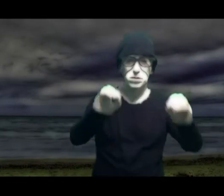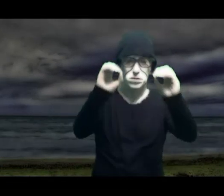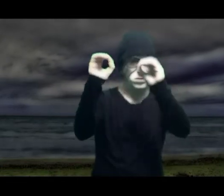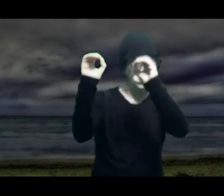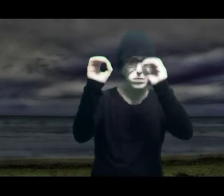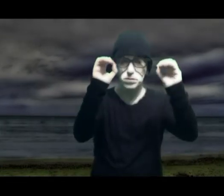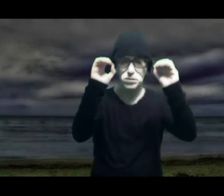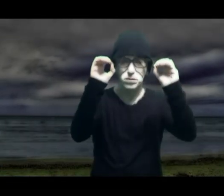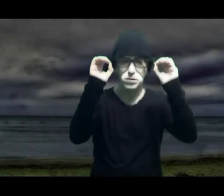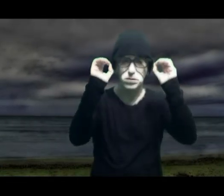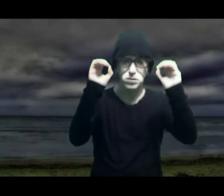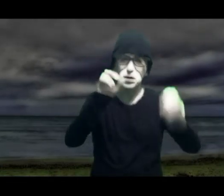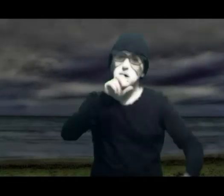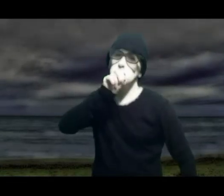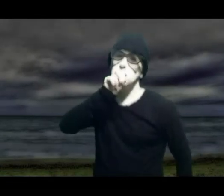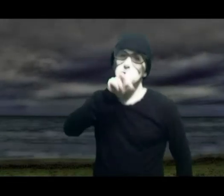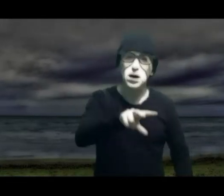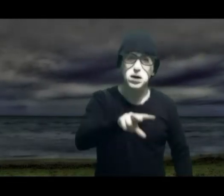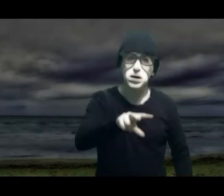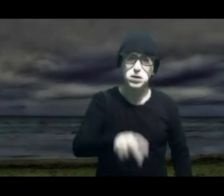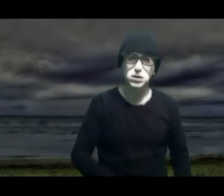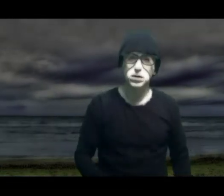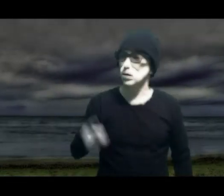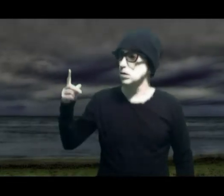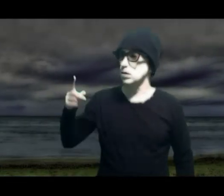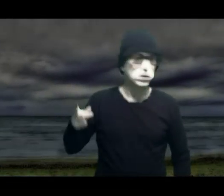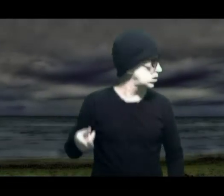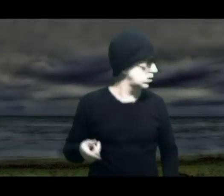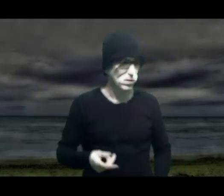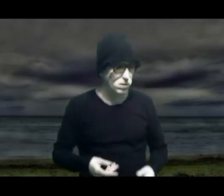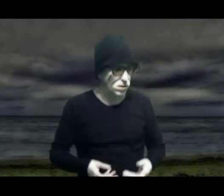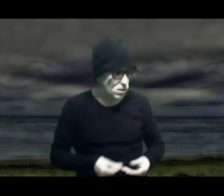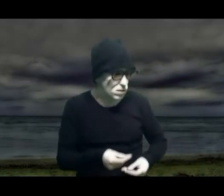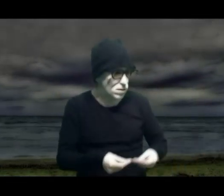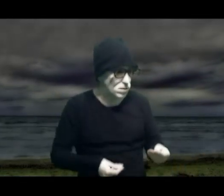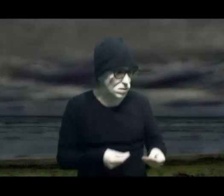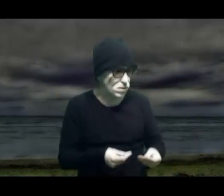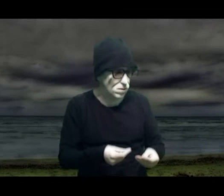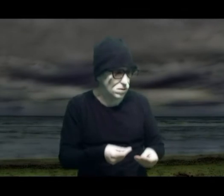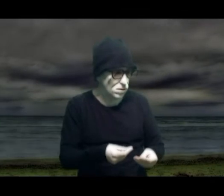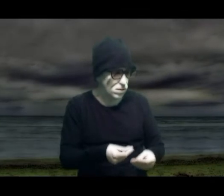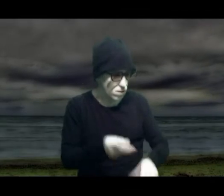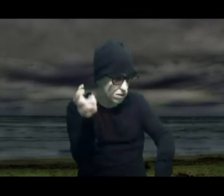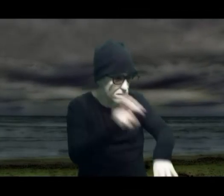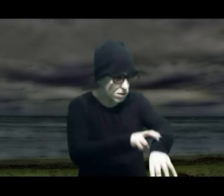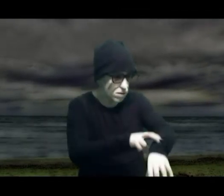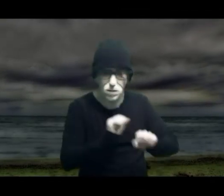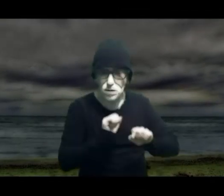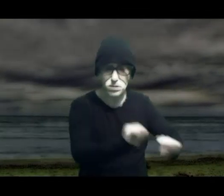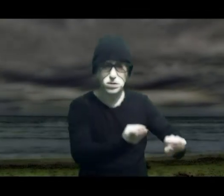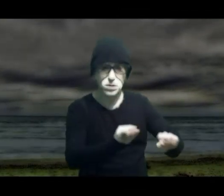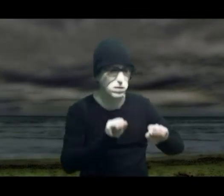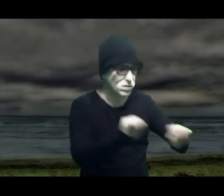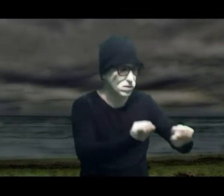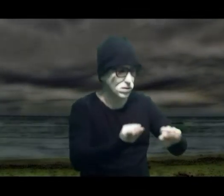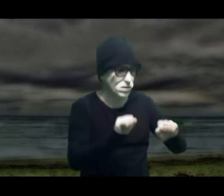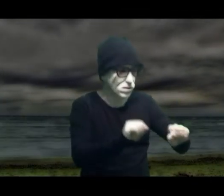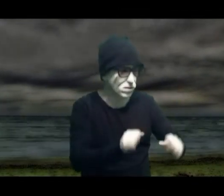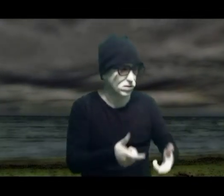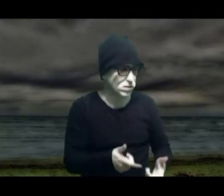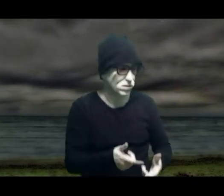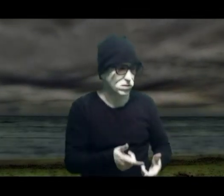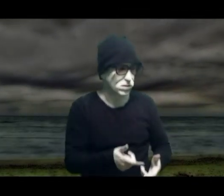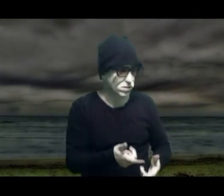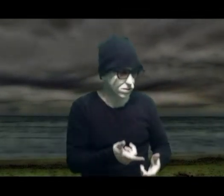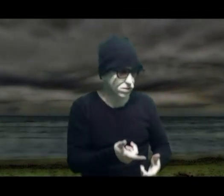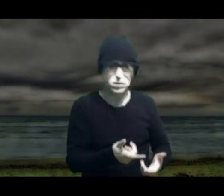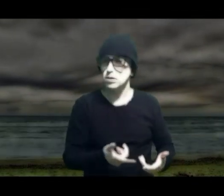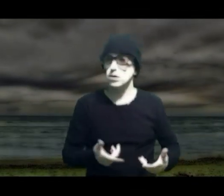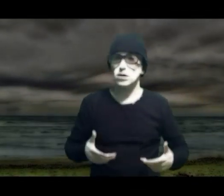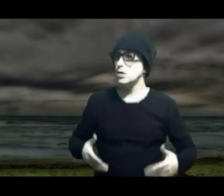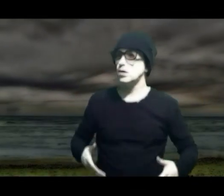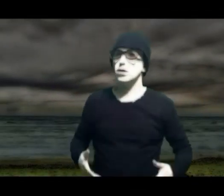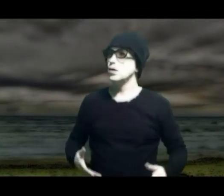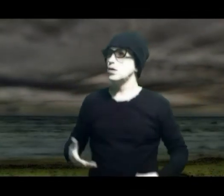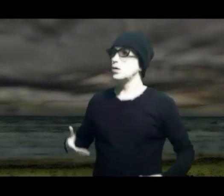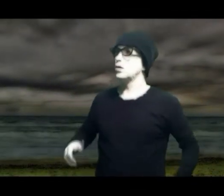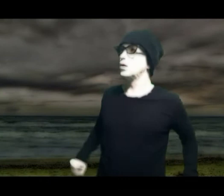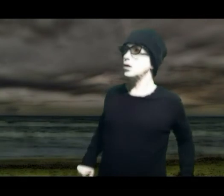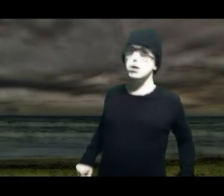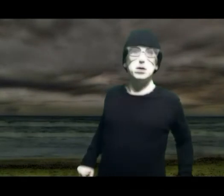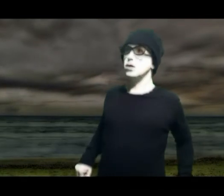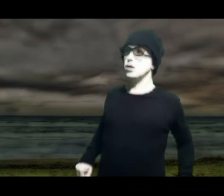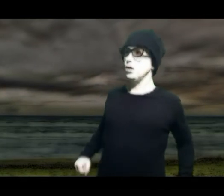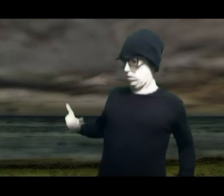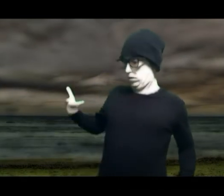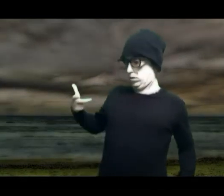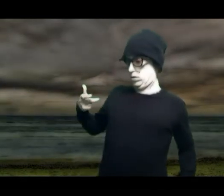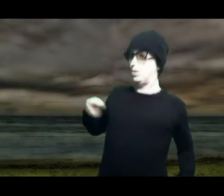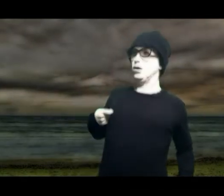it is simply a LIE peddled by Nazi sanctioned drug dealers to sell neurotoxins and push or force them to disable vulnerable and/or defenceless people/children.